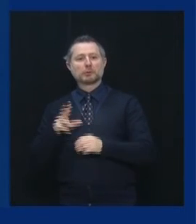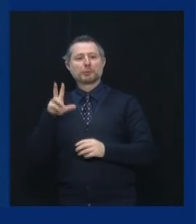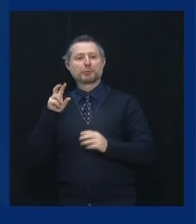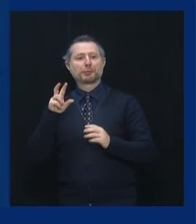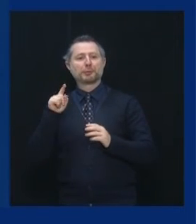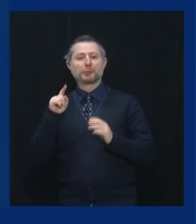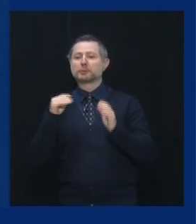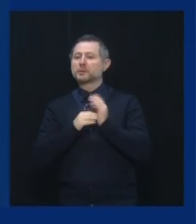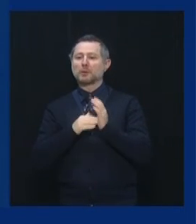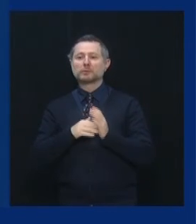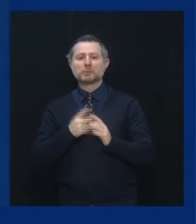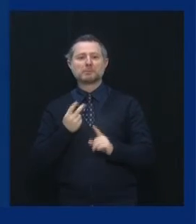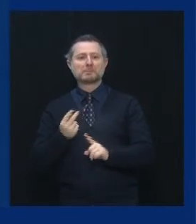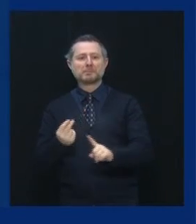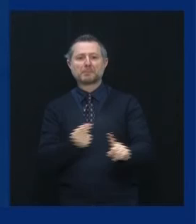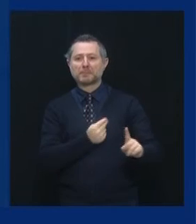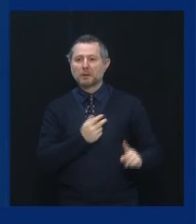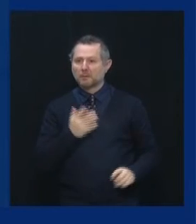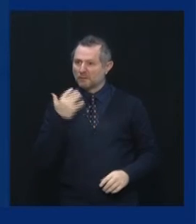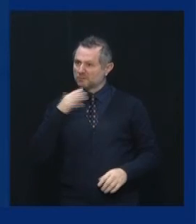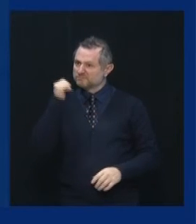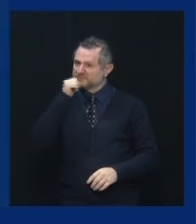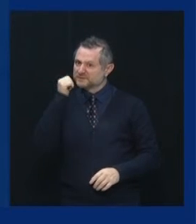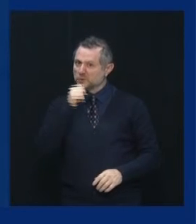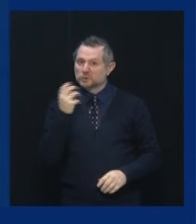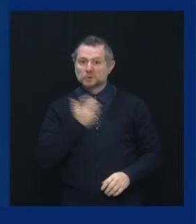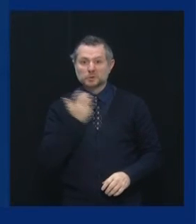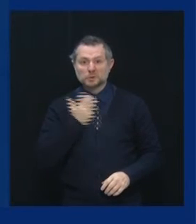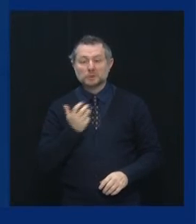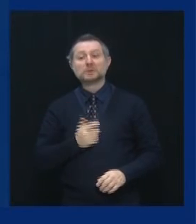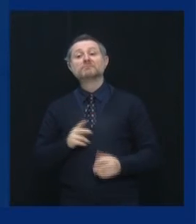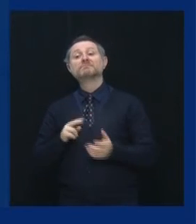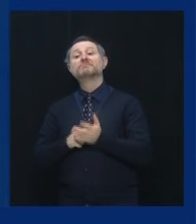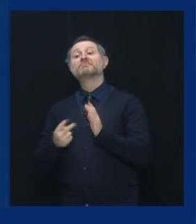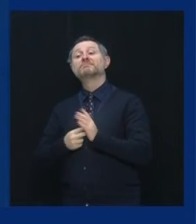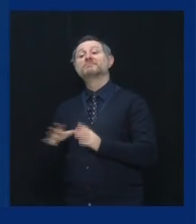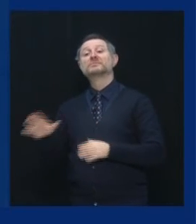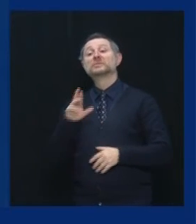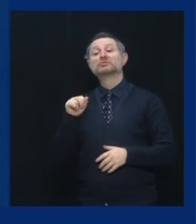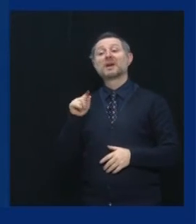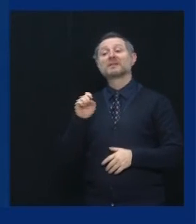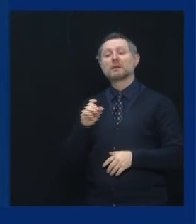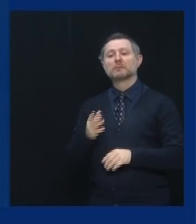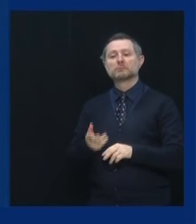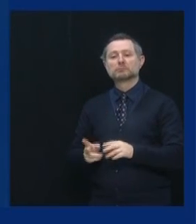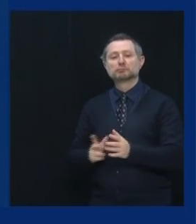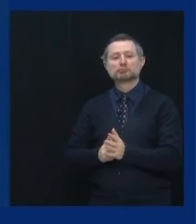DAY. SINCE MONDAY, THEY HAVE BEEN